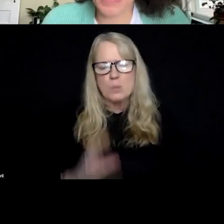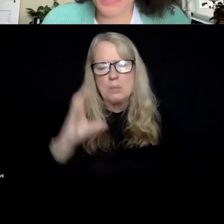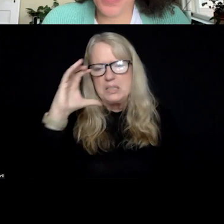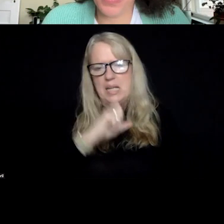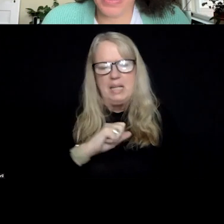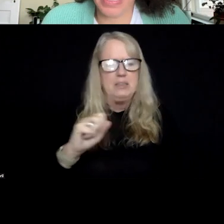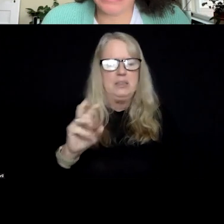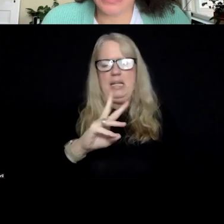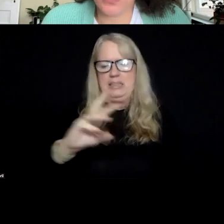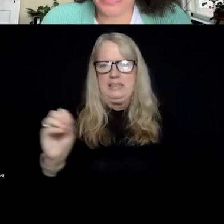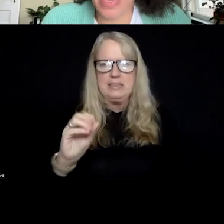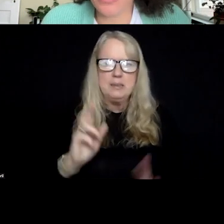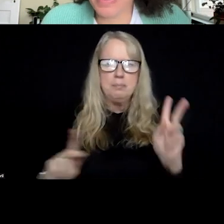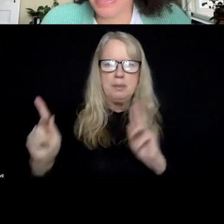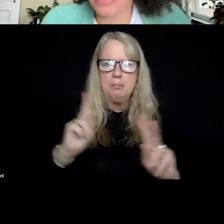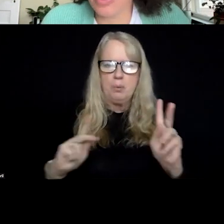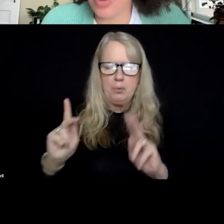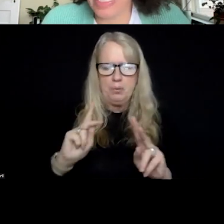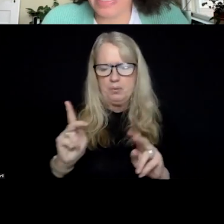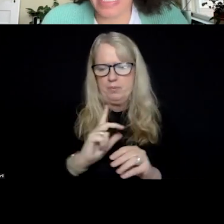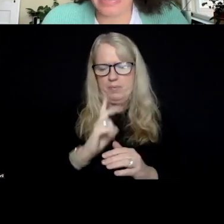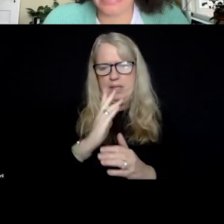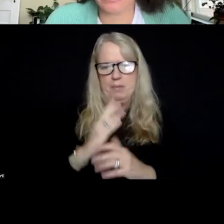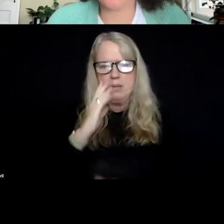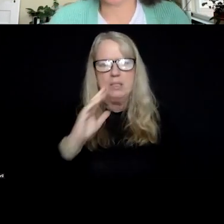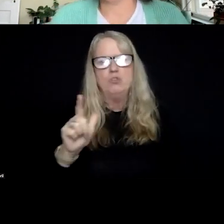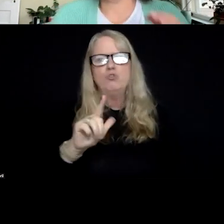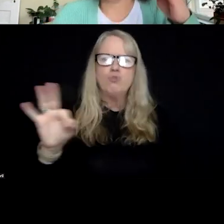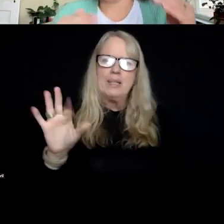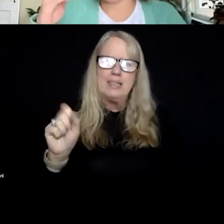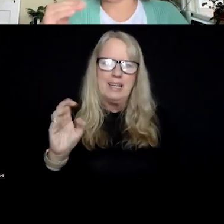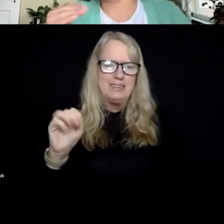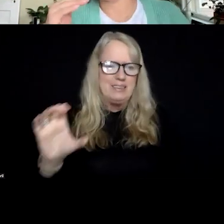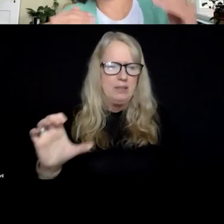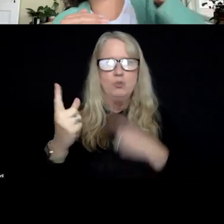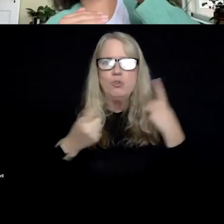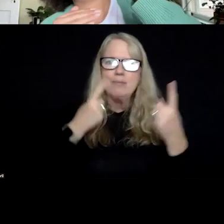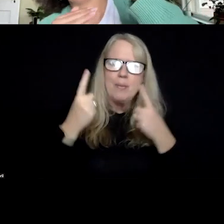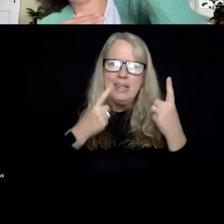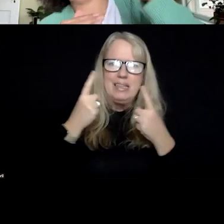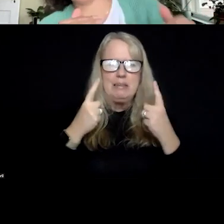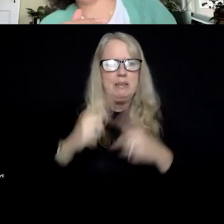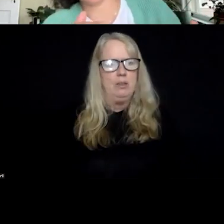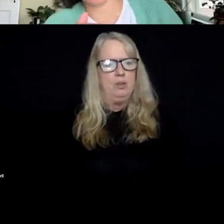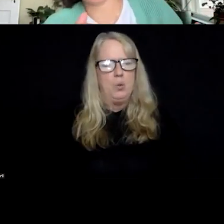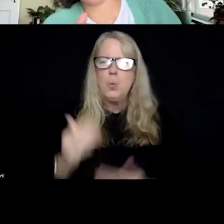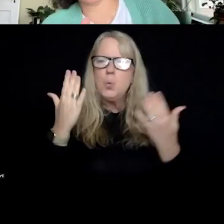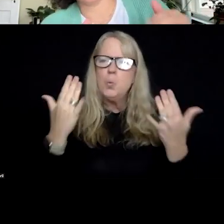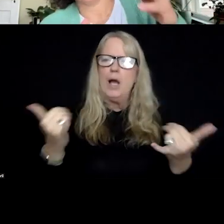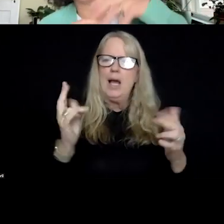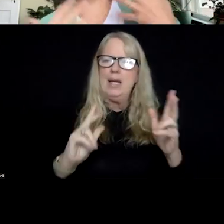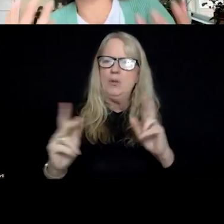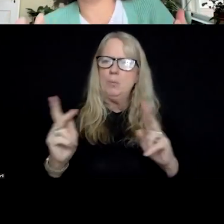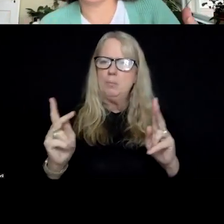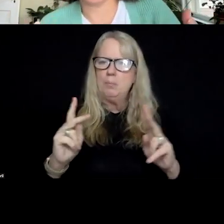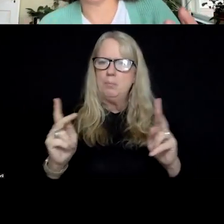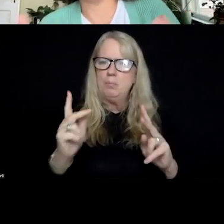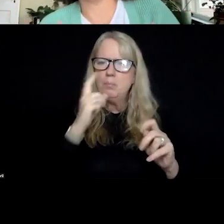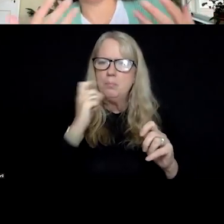THE AVERAGE ANSWERING IS 29 SECONDS. YOU HAVE TO WONDER WHY PEOPLE ARE ABANDONING